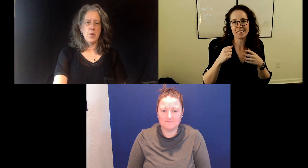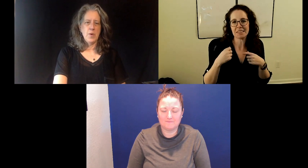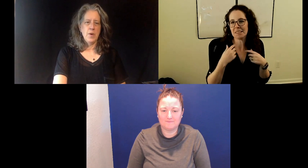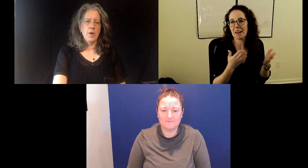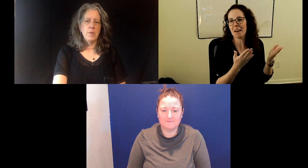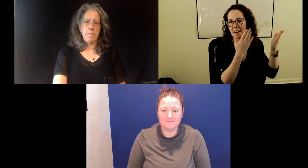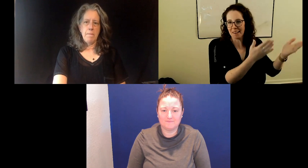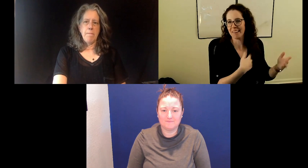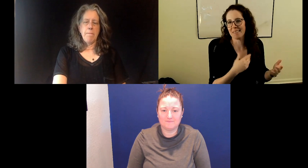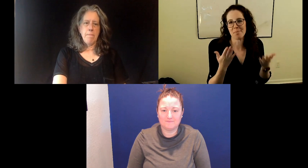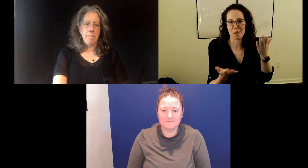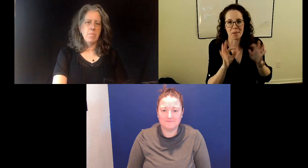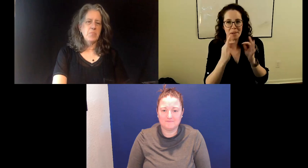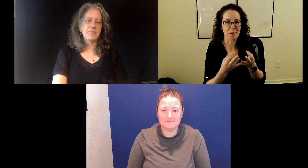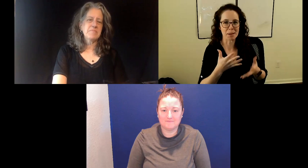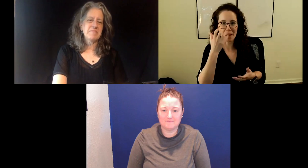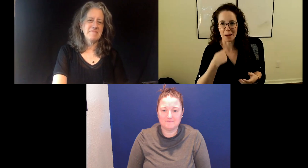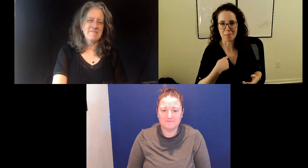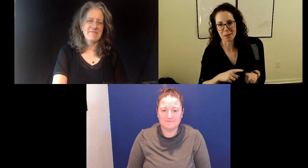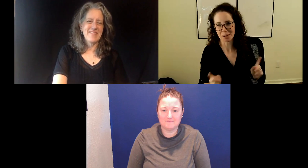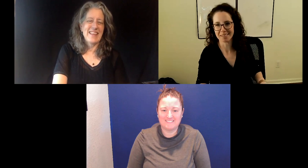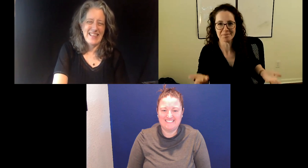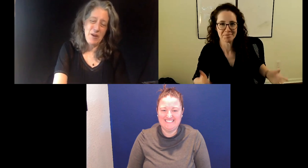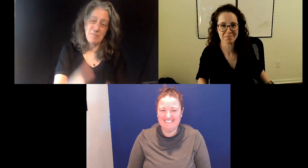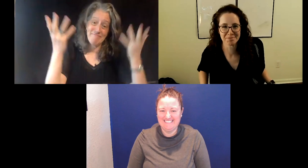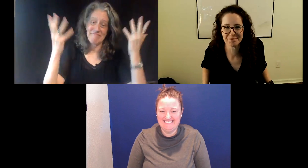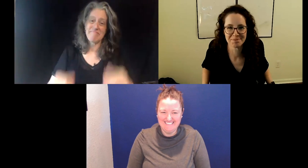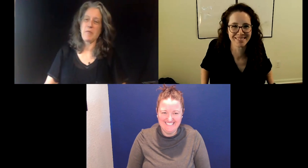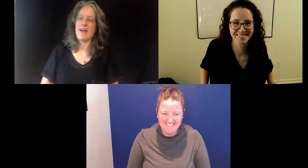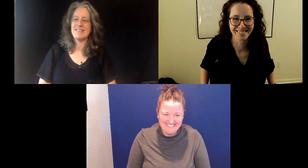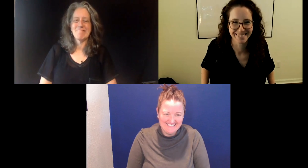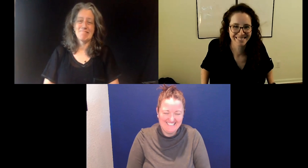the materials that we have so we suggested to them said maybe that's something the families